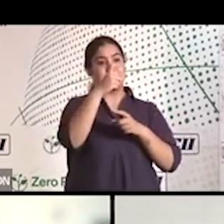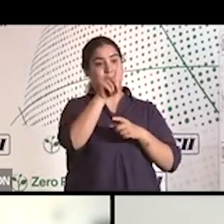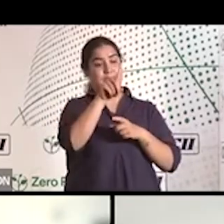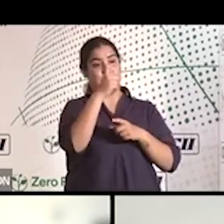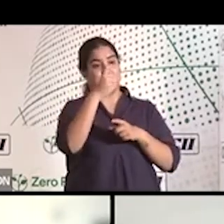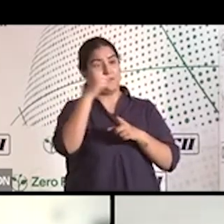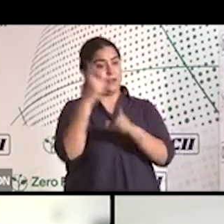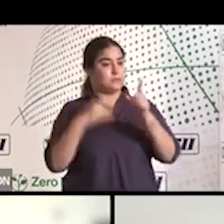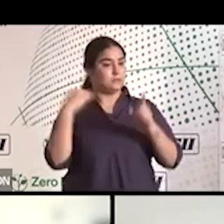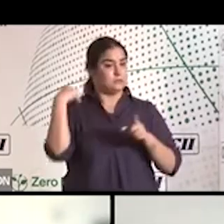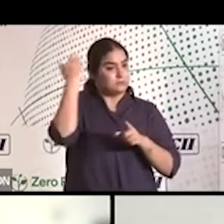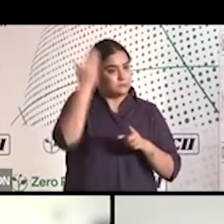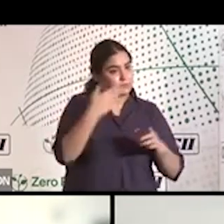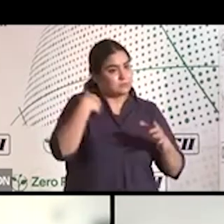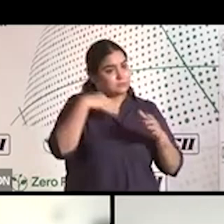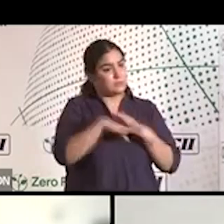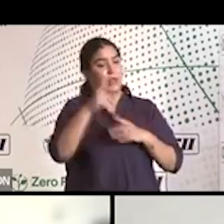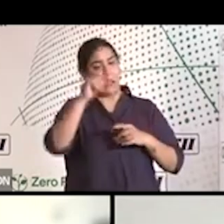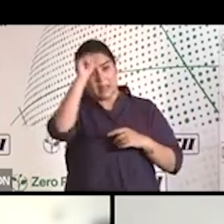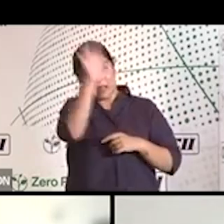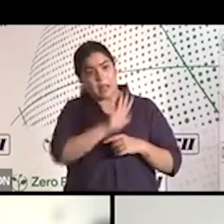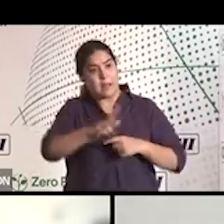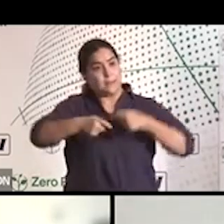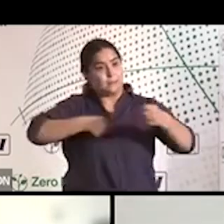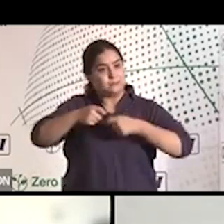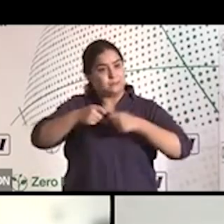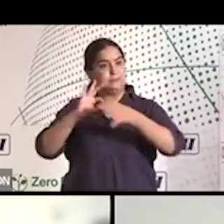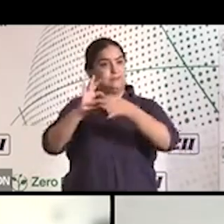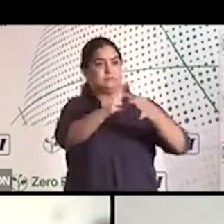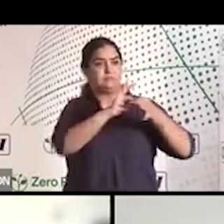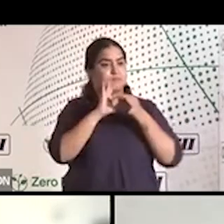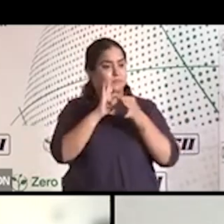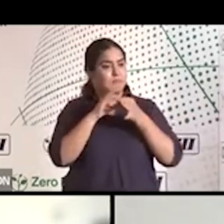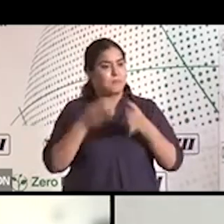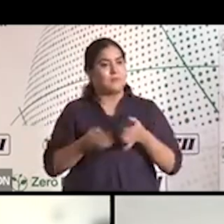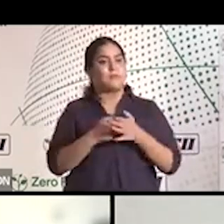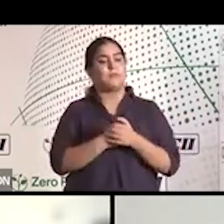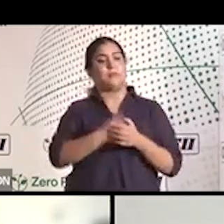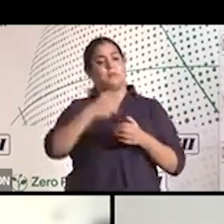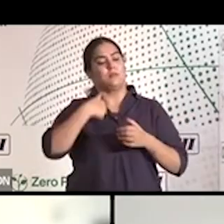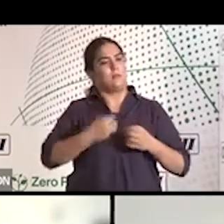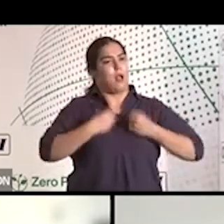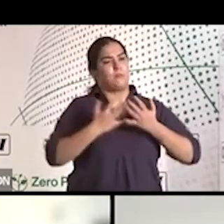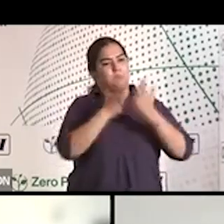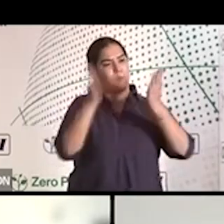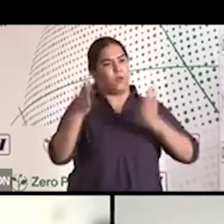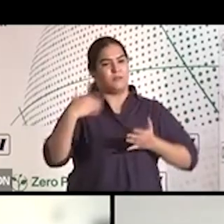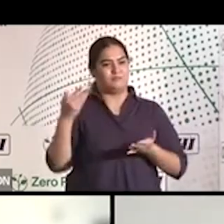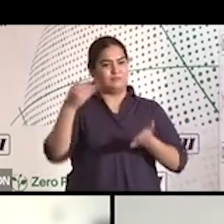Member to India Business, Business Disability Network and really happy to be here with all of you.